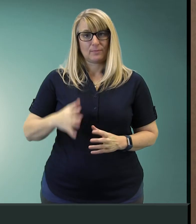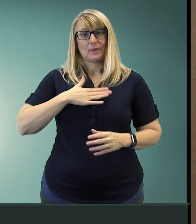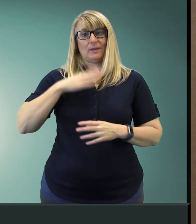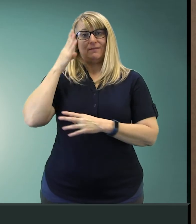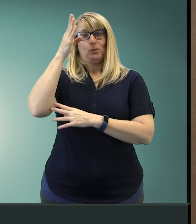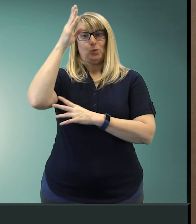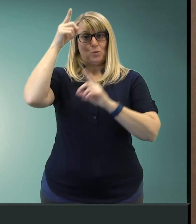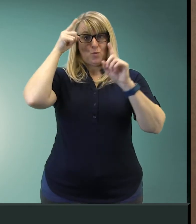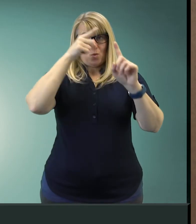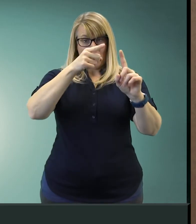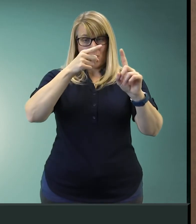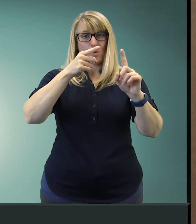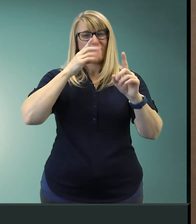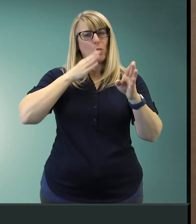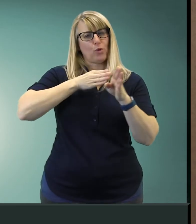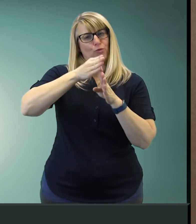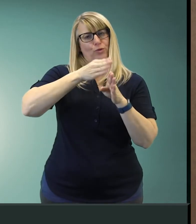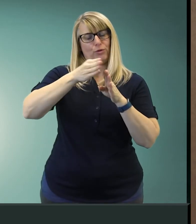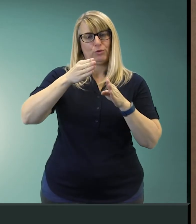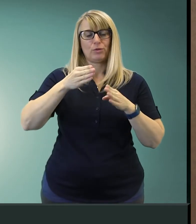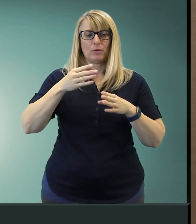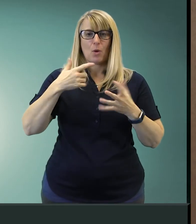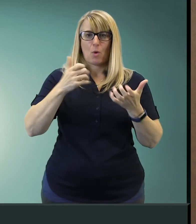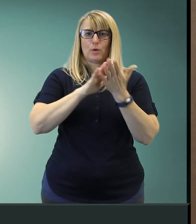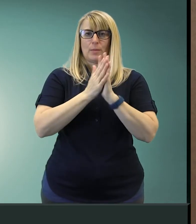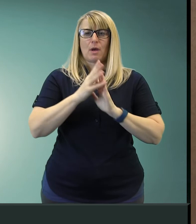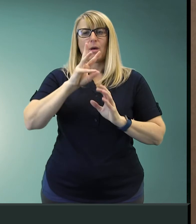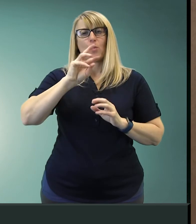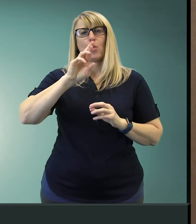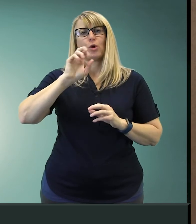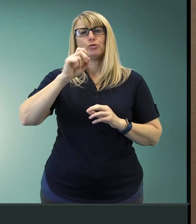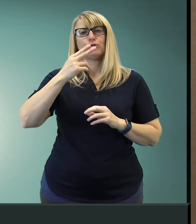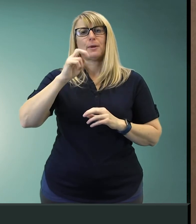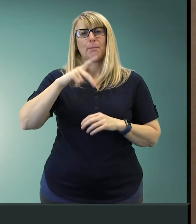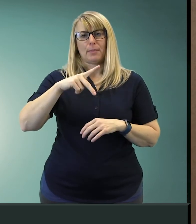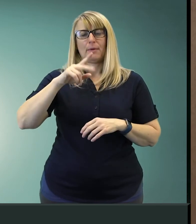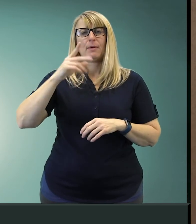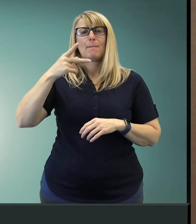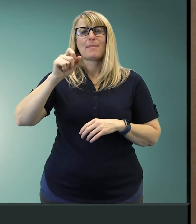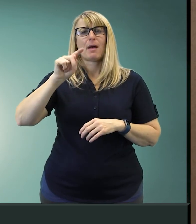Well, my future goal, career-wise, I actually want to be a worship pastor.